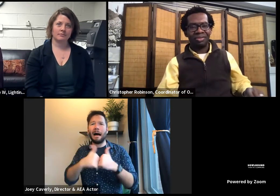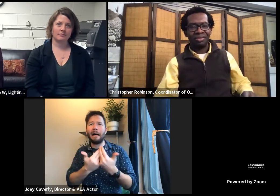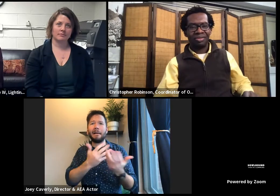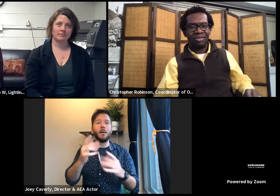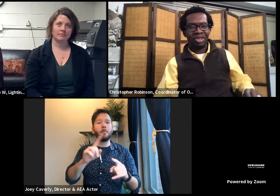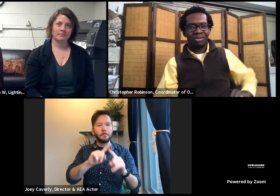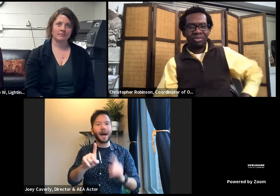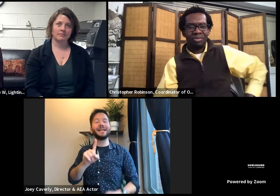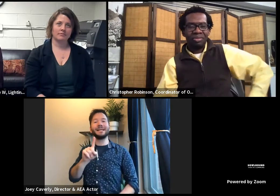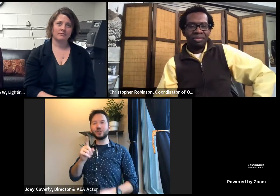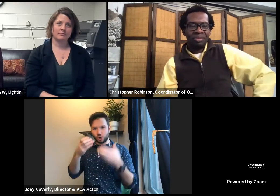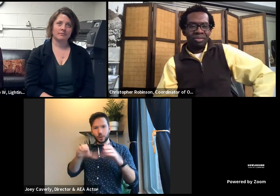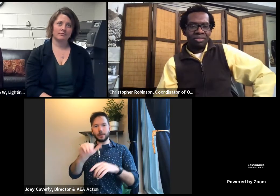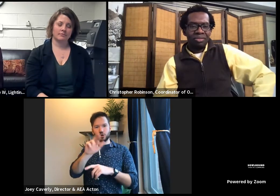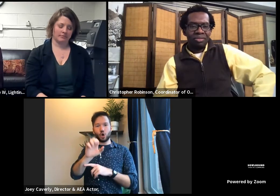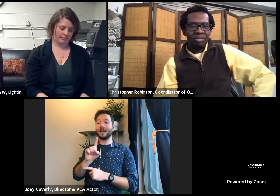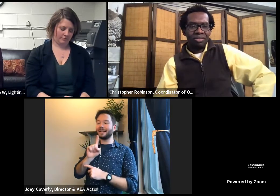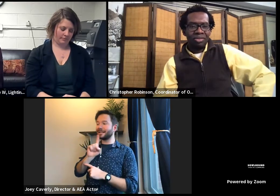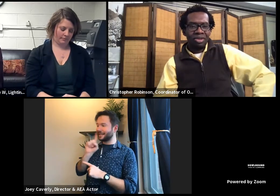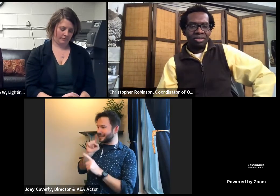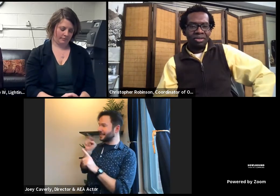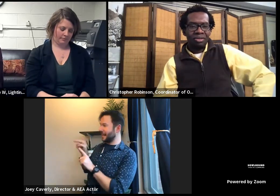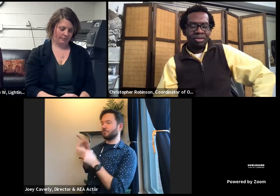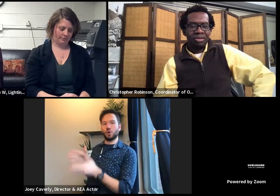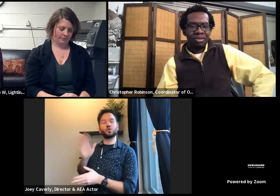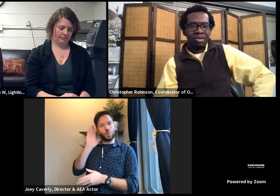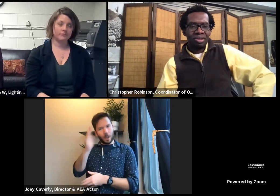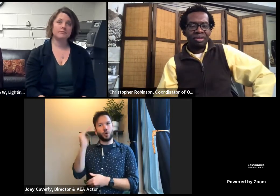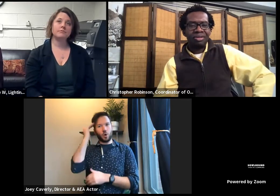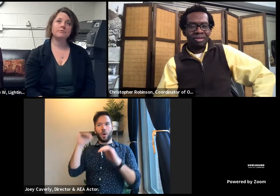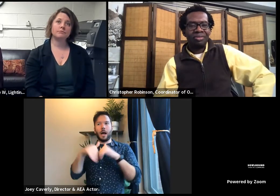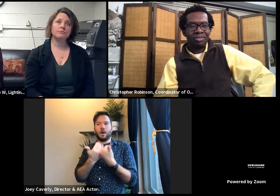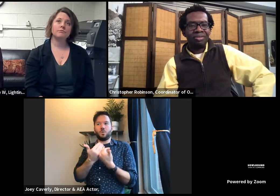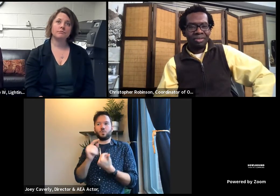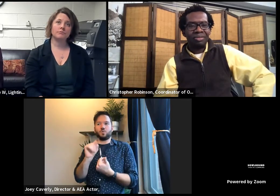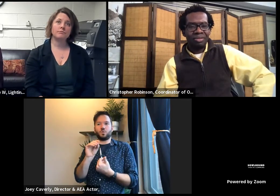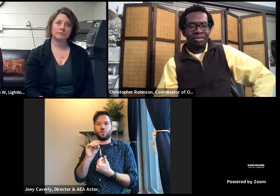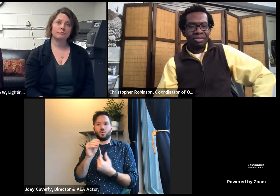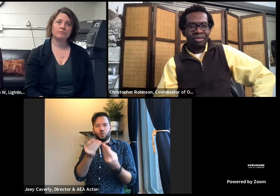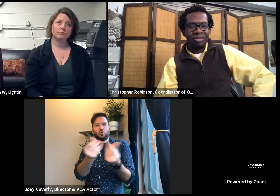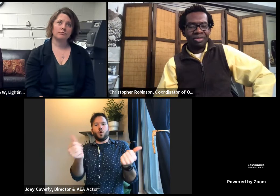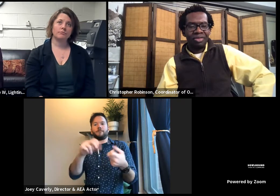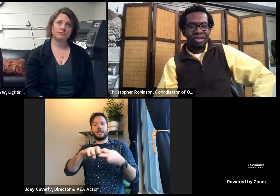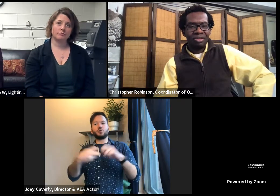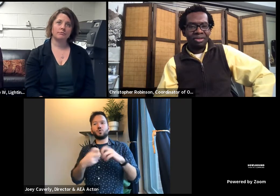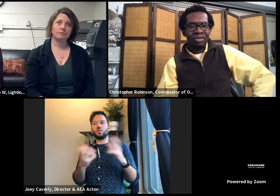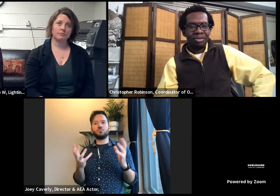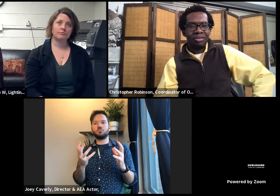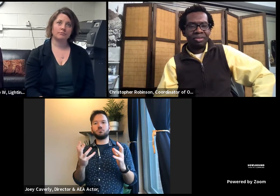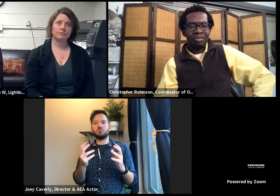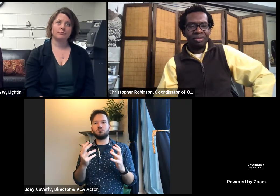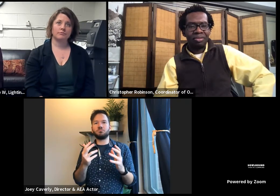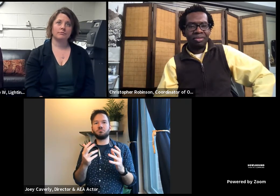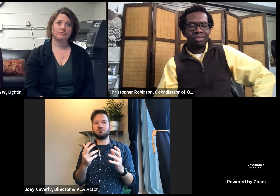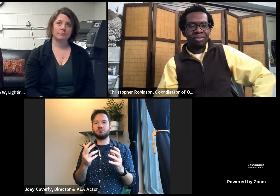Hearing people may not know how to solve the solution for communication with deaf, professional coworkers,